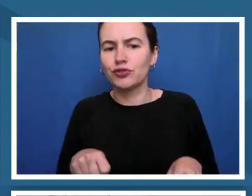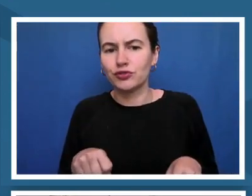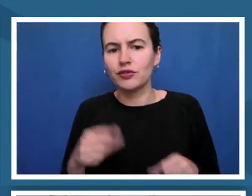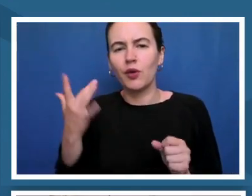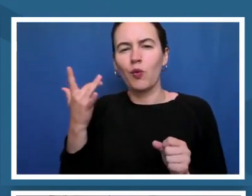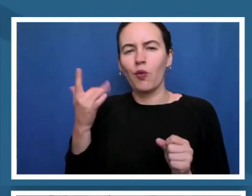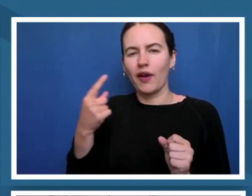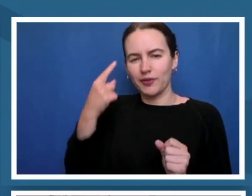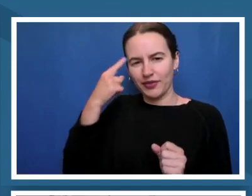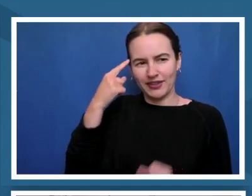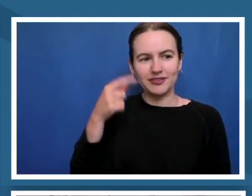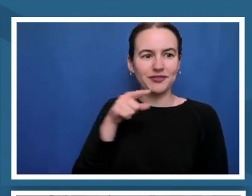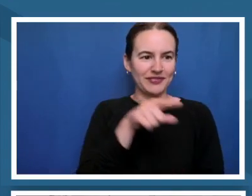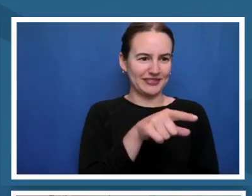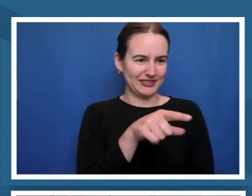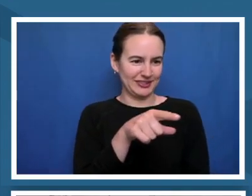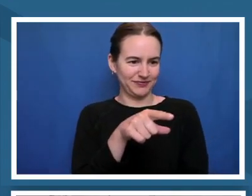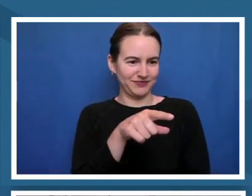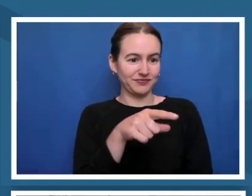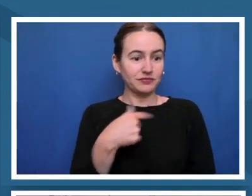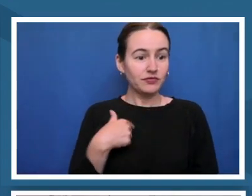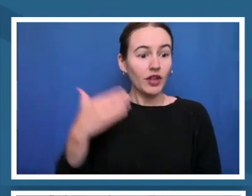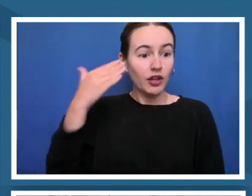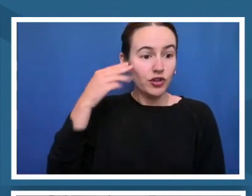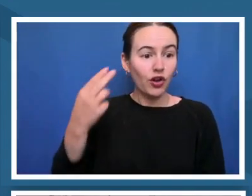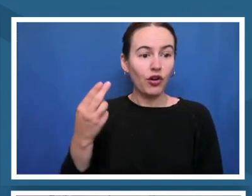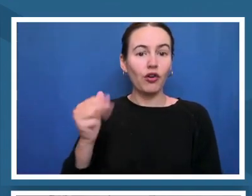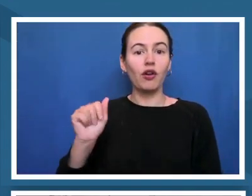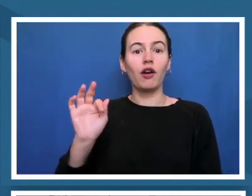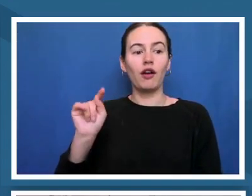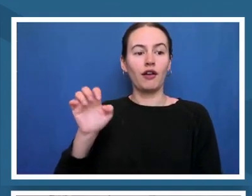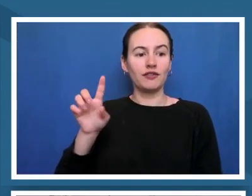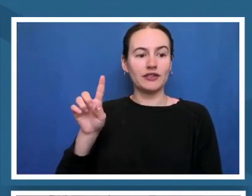but i also have the collections object in